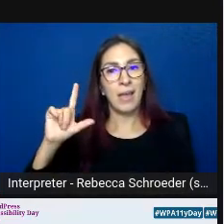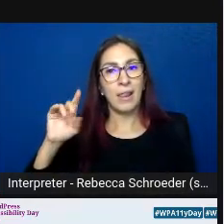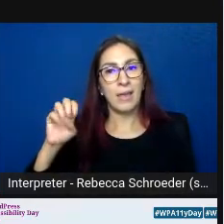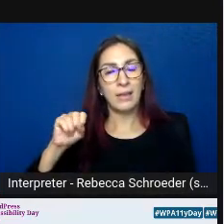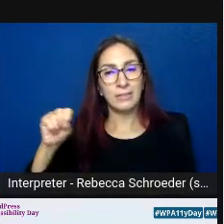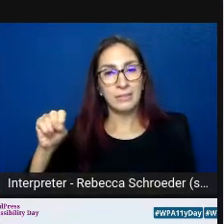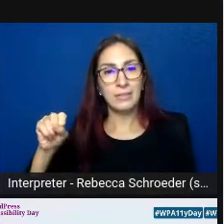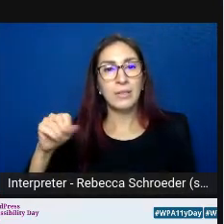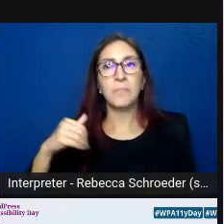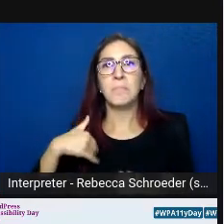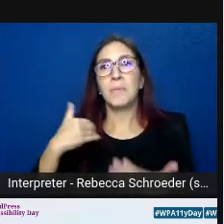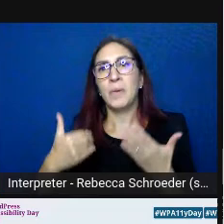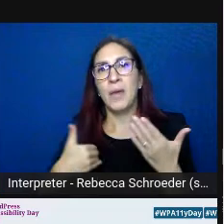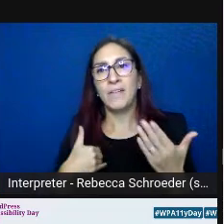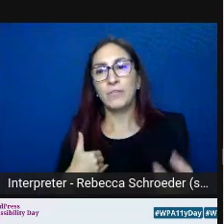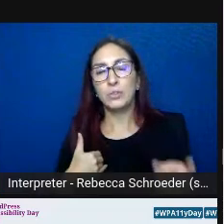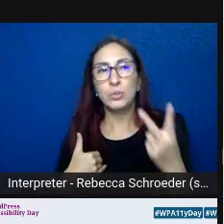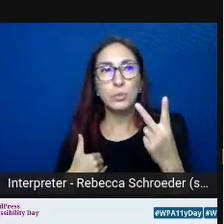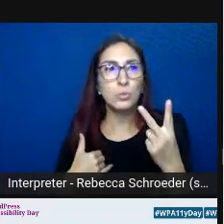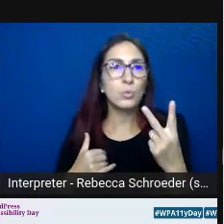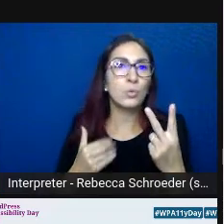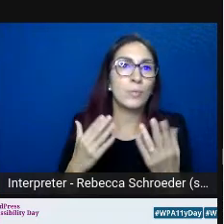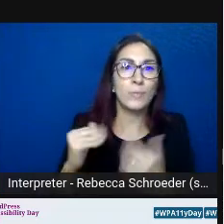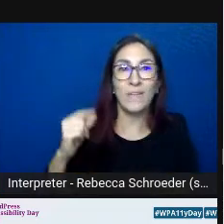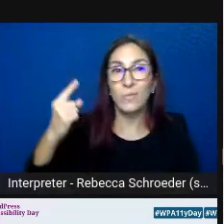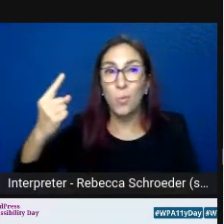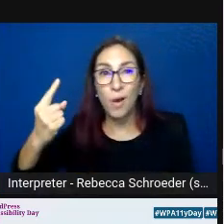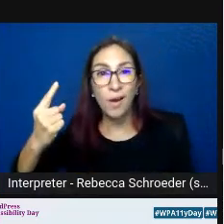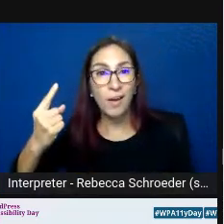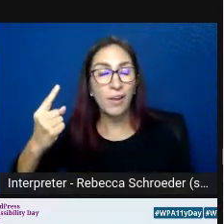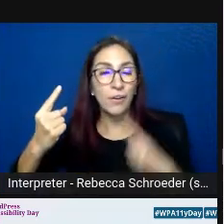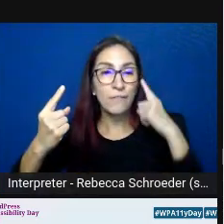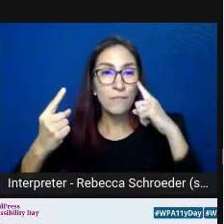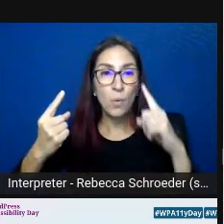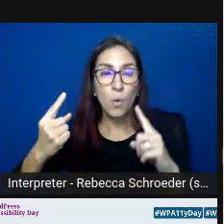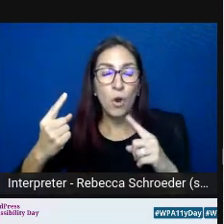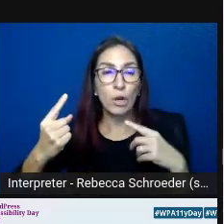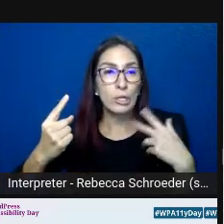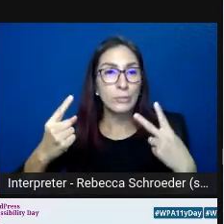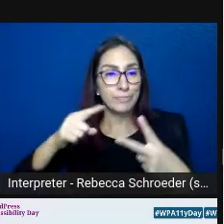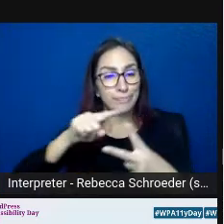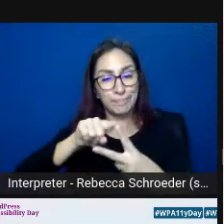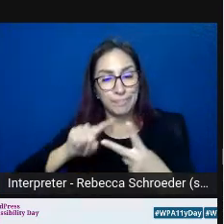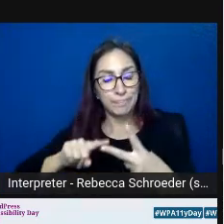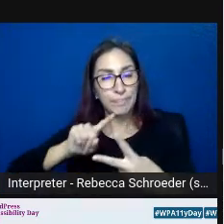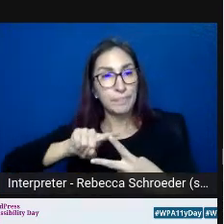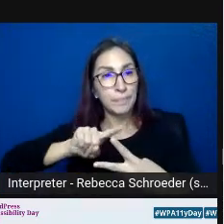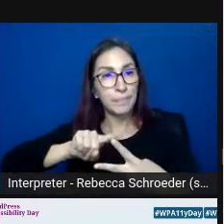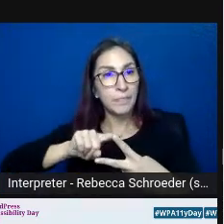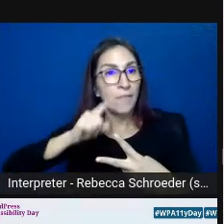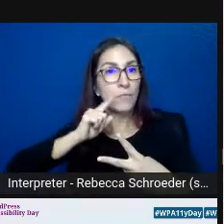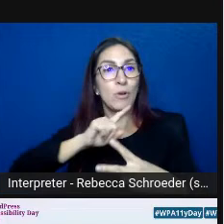You might have one for the actual theme, and then there one